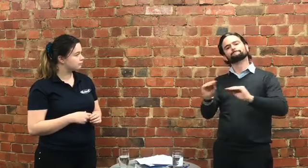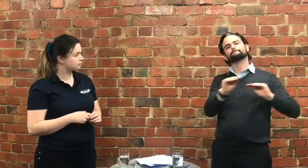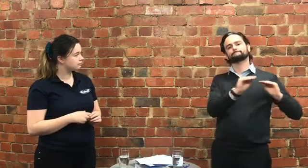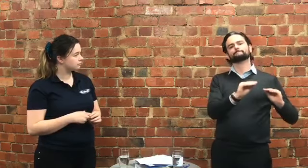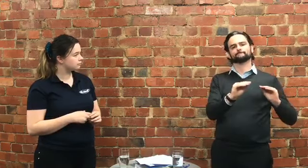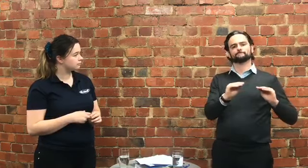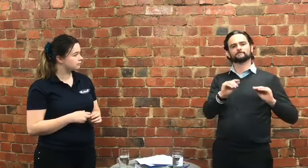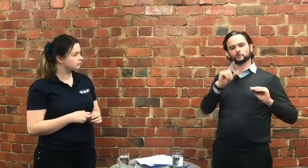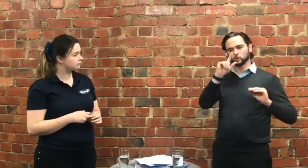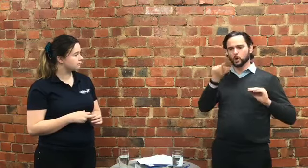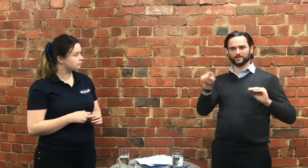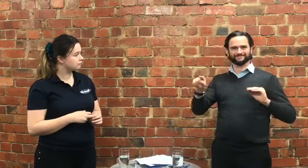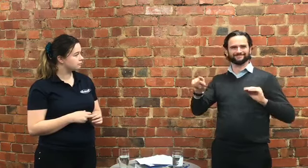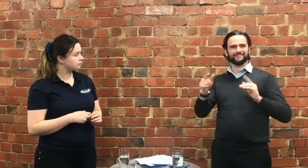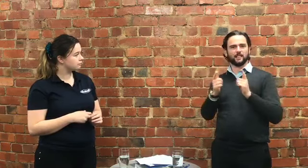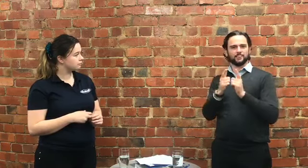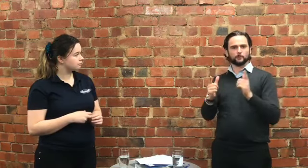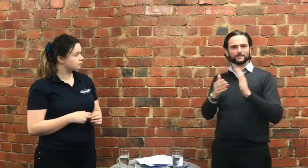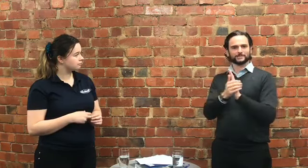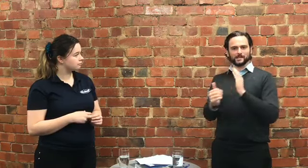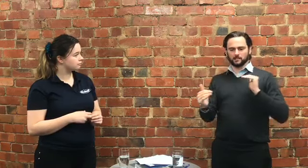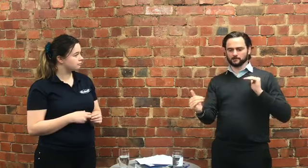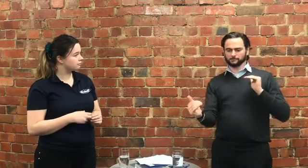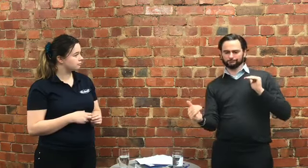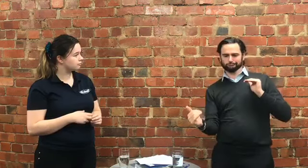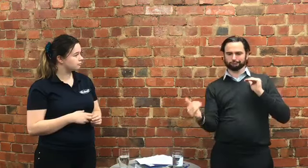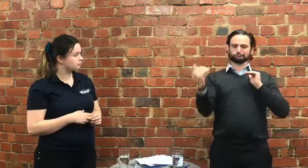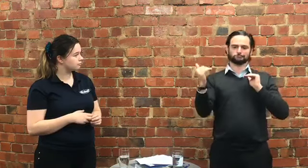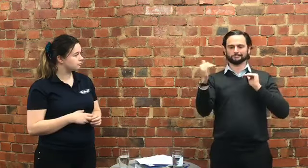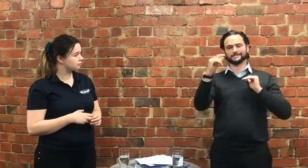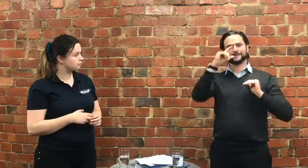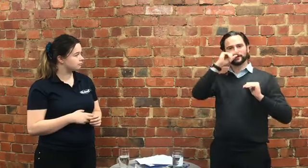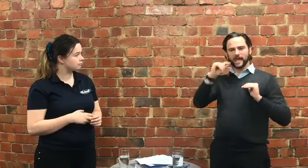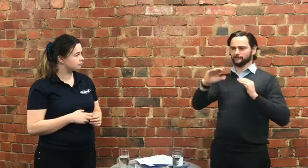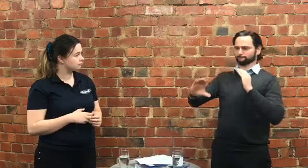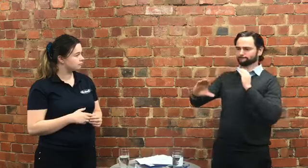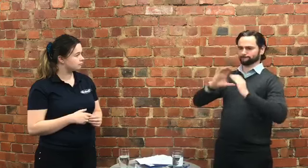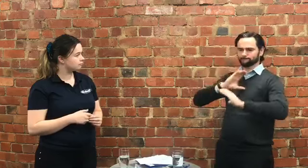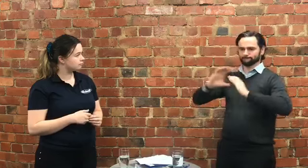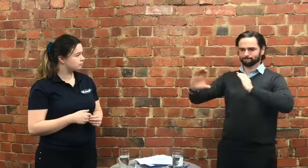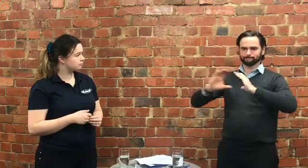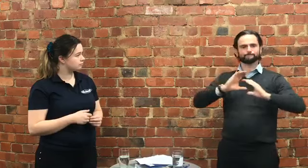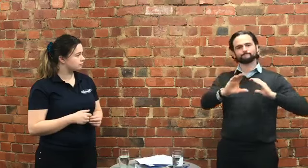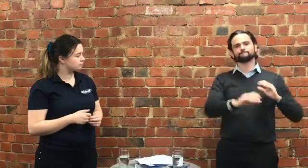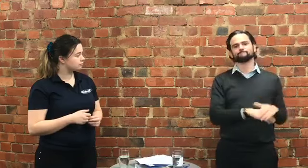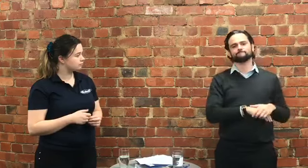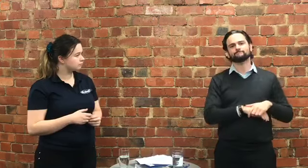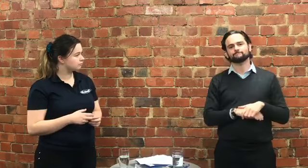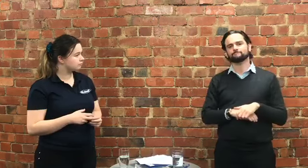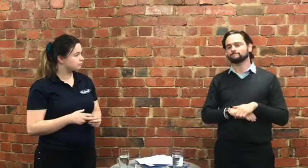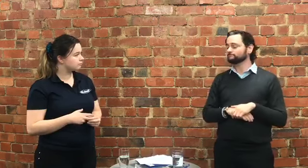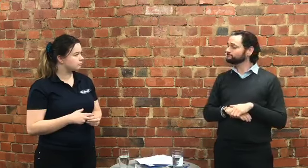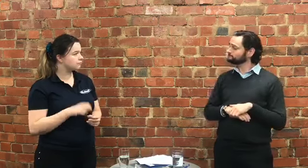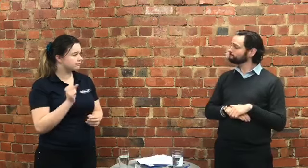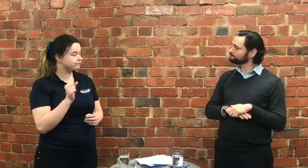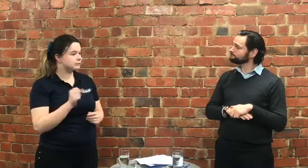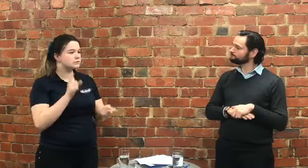so you can get that tutoring. So, it's called language skills, to make sure that deaf people can communicate